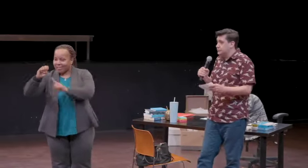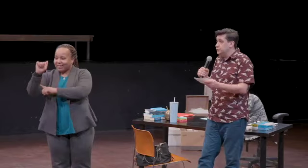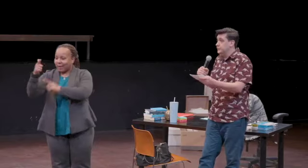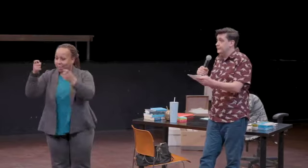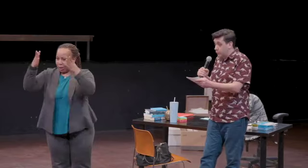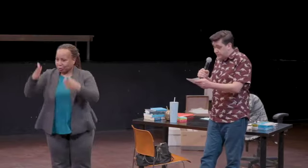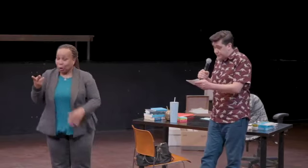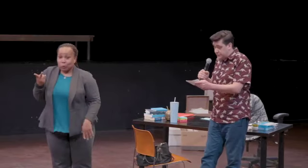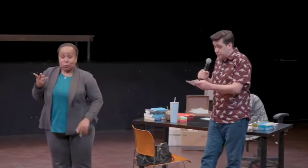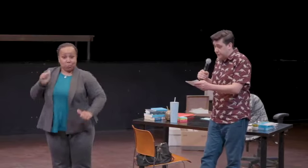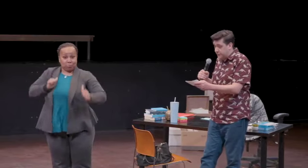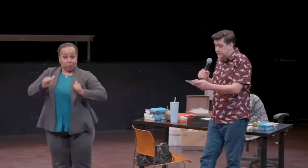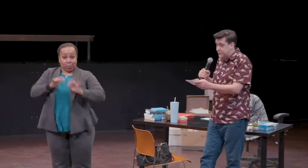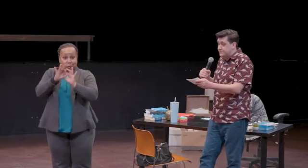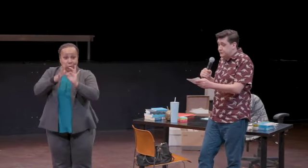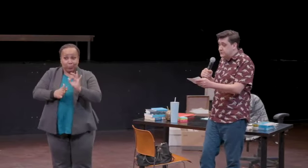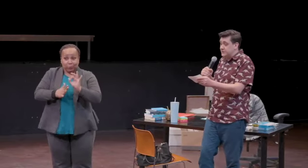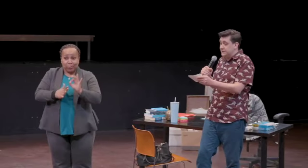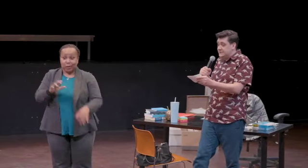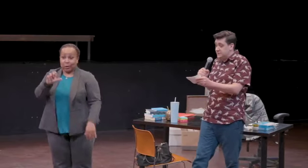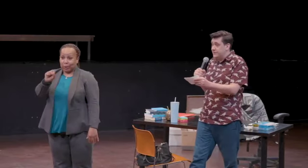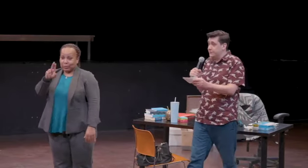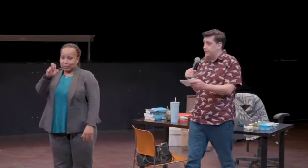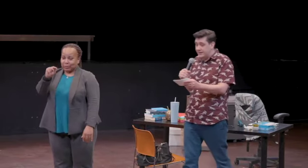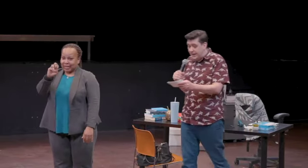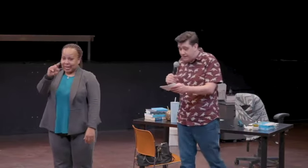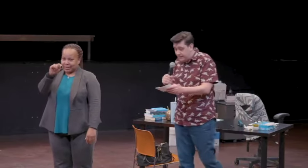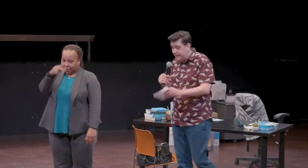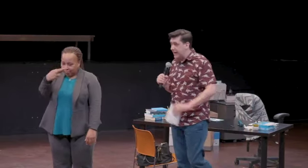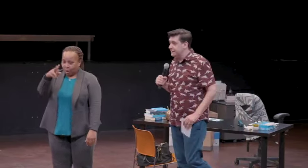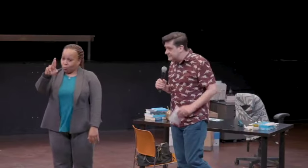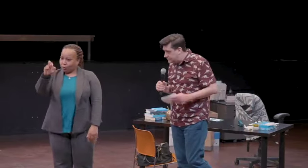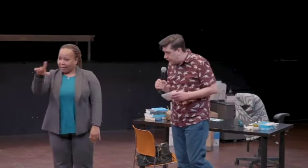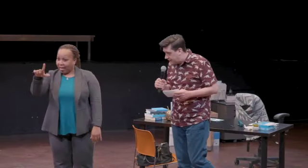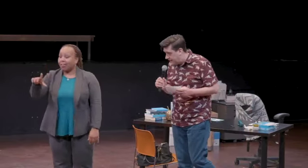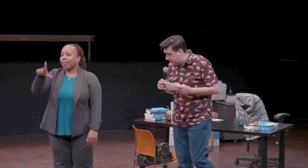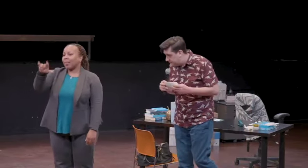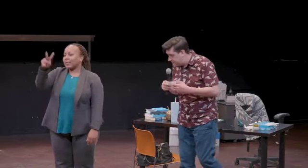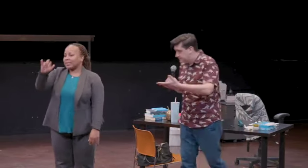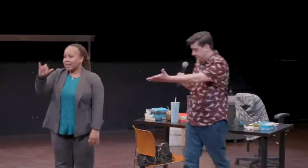and our two performance interpreters, Susan Elizabeth Rangel, and Lizzy Rangel.